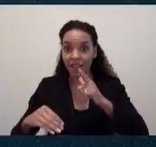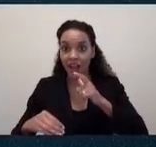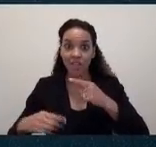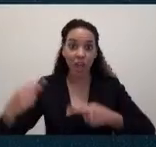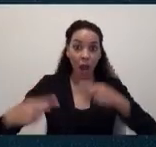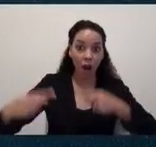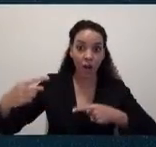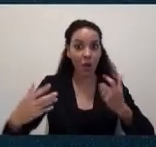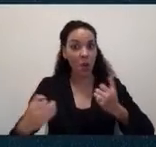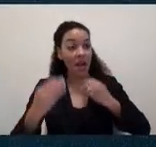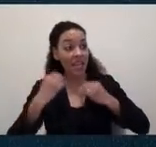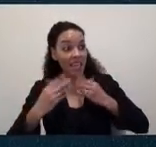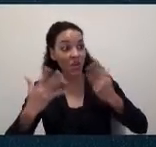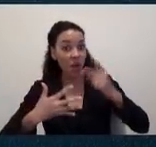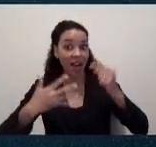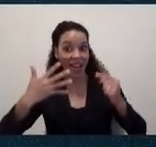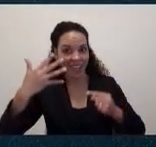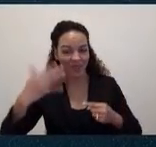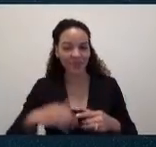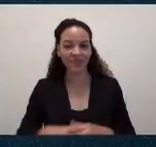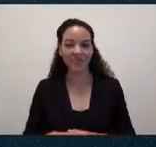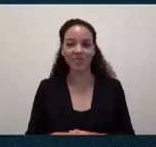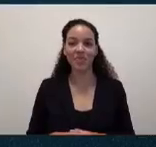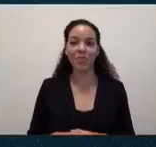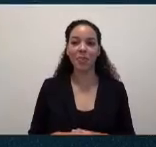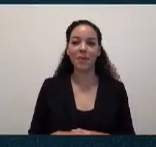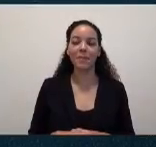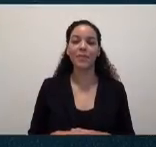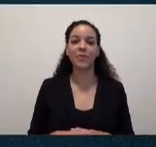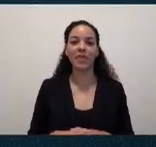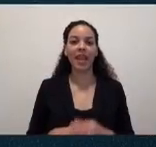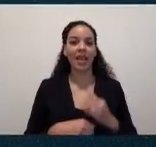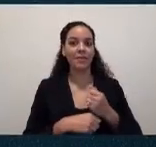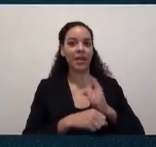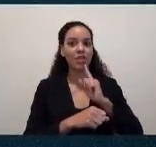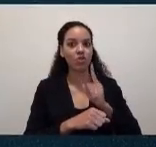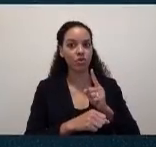or not want for lunch. And tending to, and making sure that I get myself ready